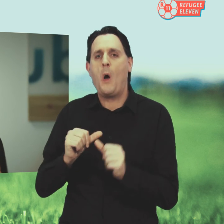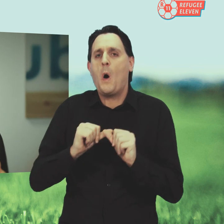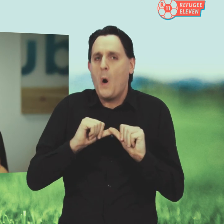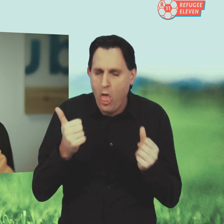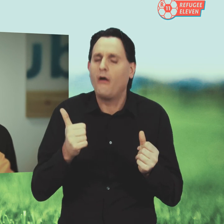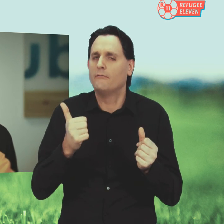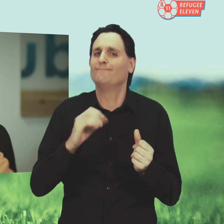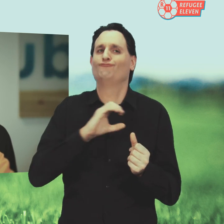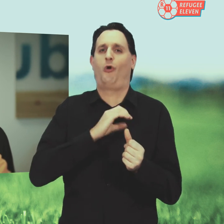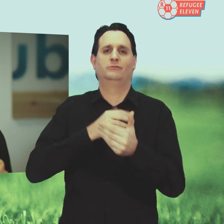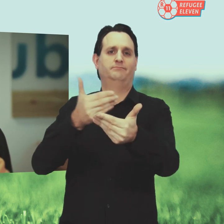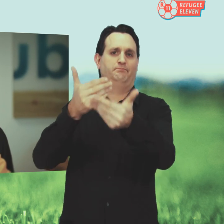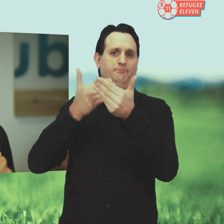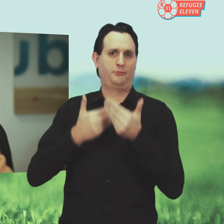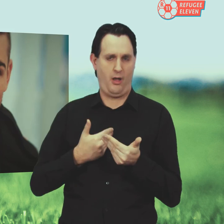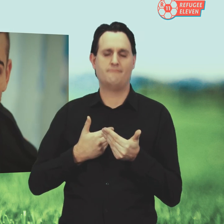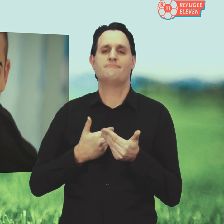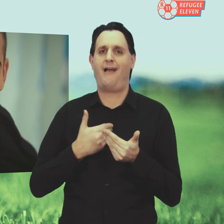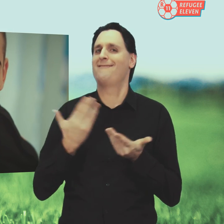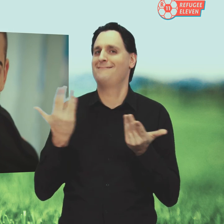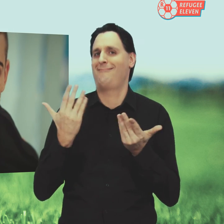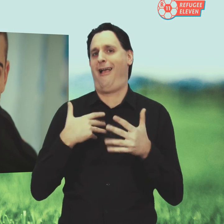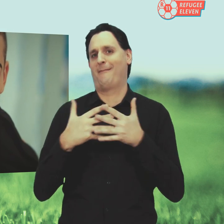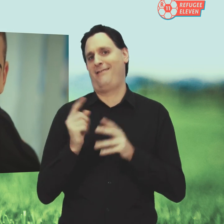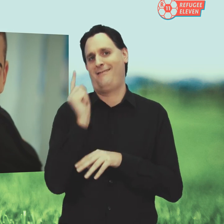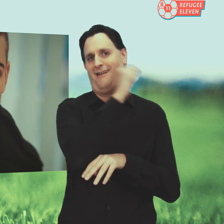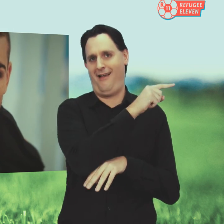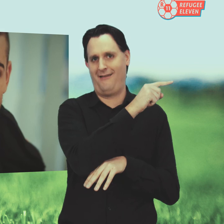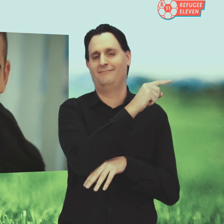Our luck was that we got in the process of going to the States.